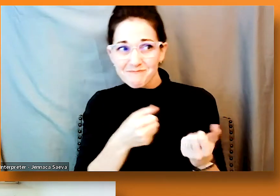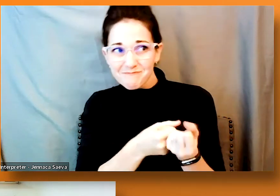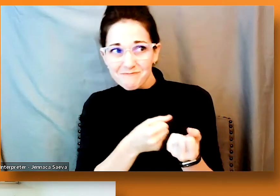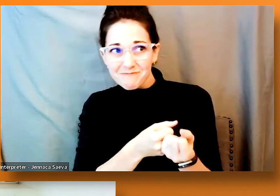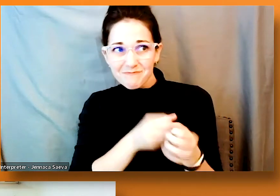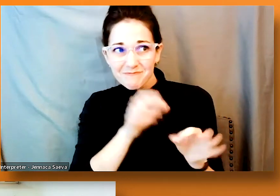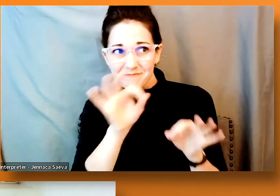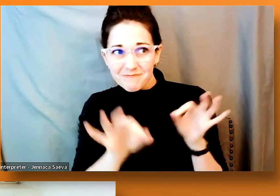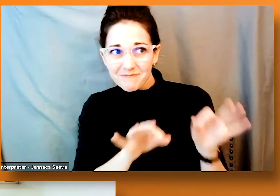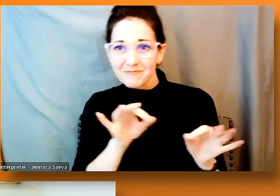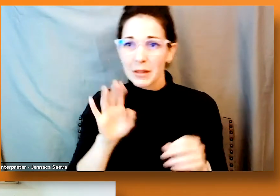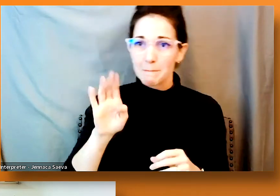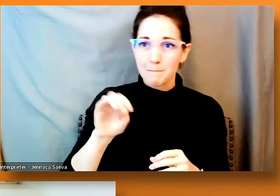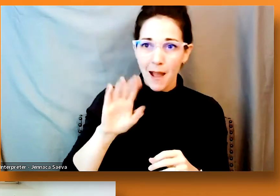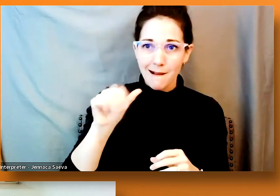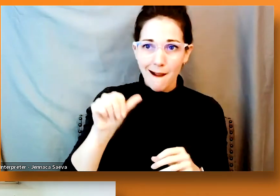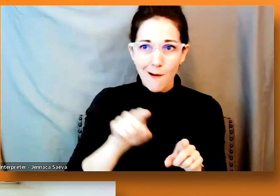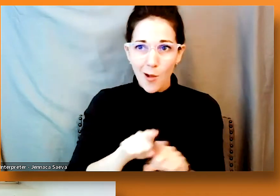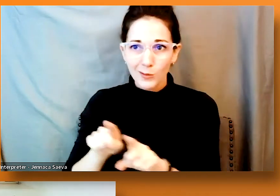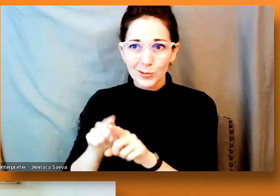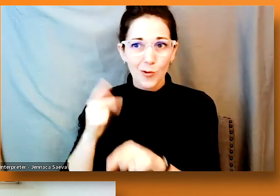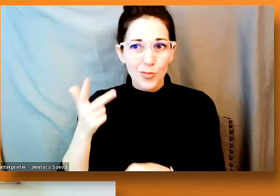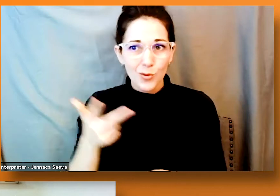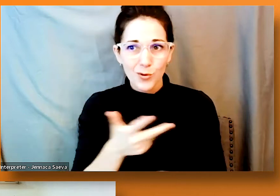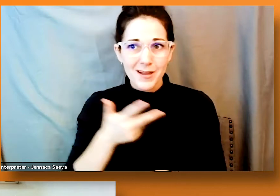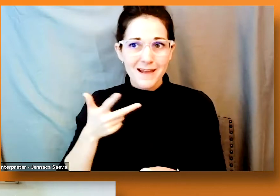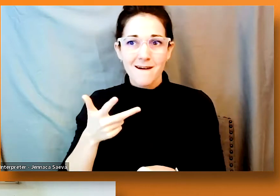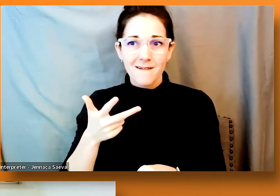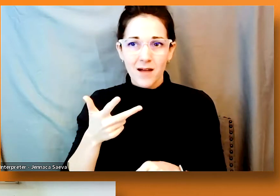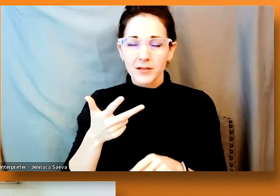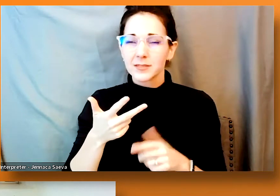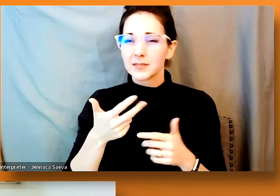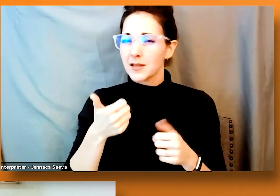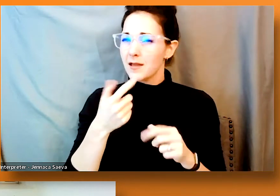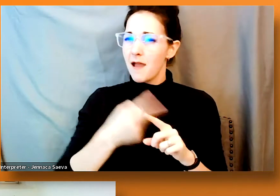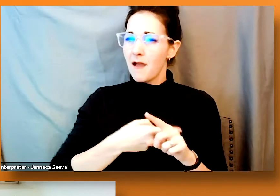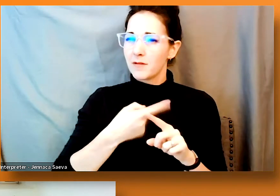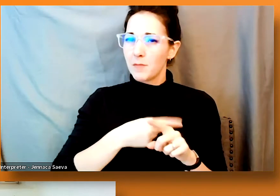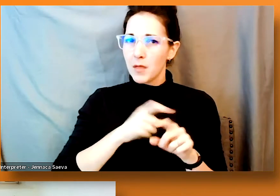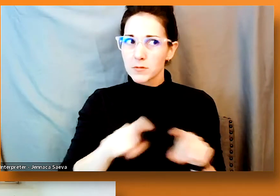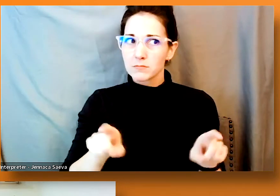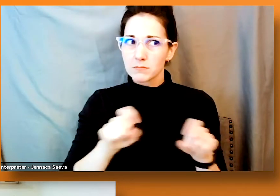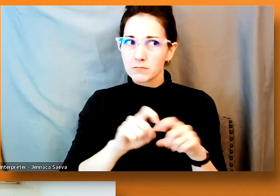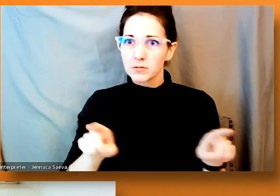help you, and Becca, to help you decipher each month's reports.